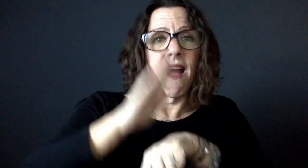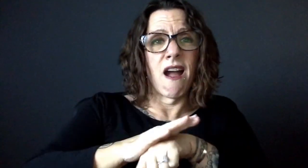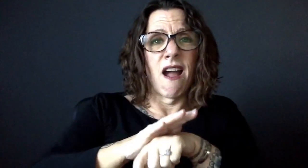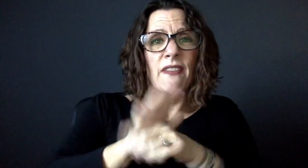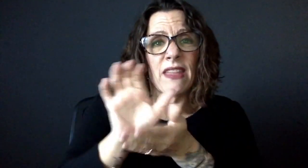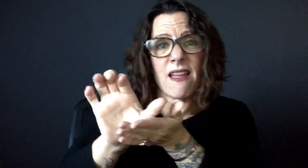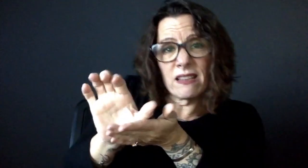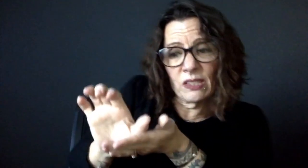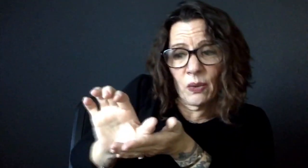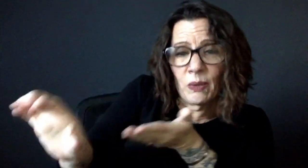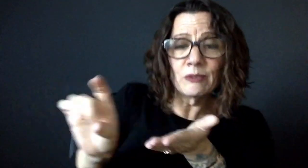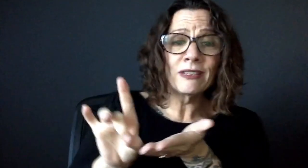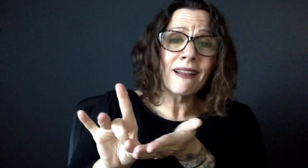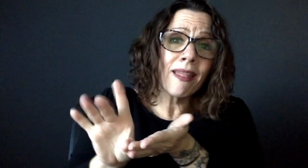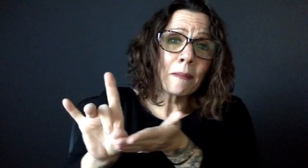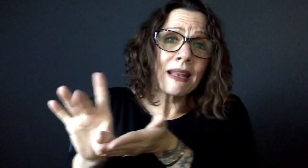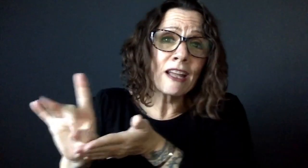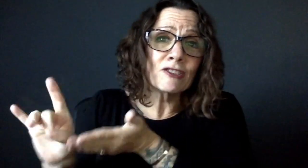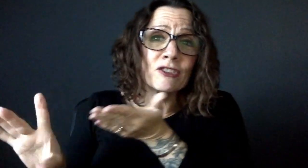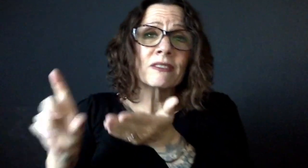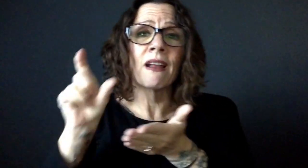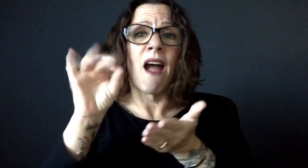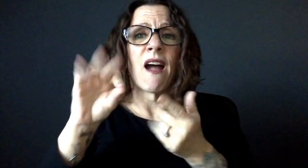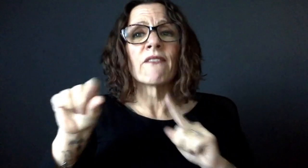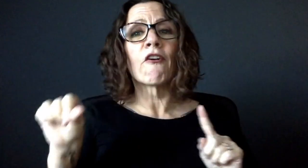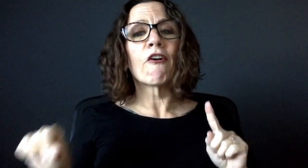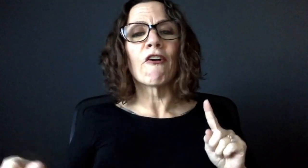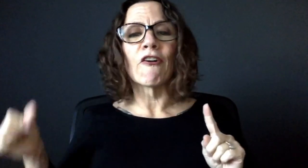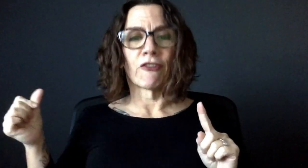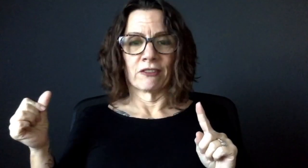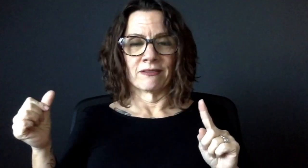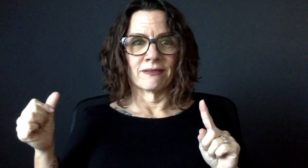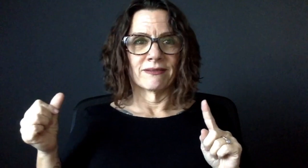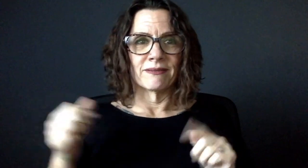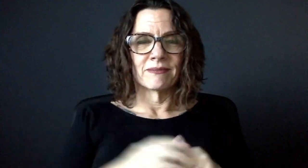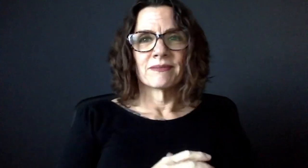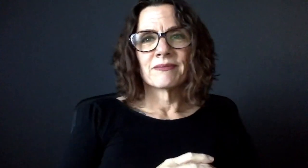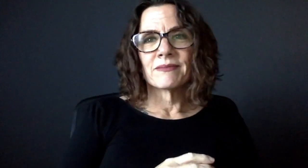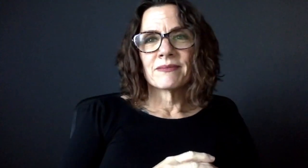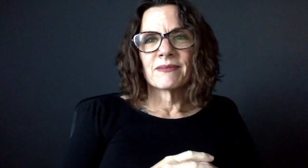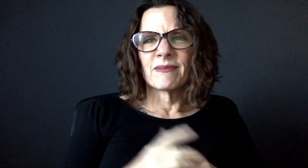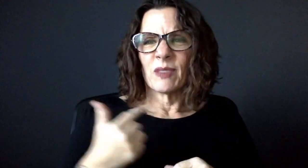the exclusion and elimination of a subjugated “other”